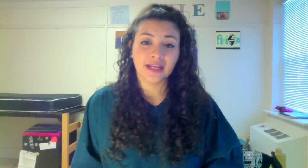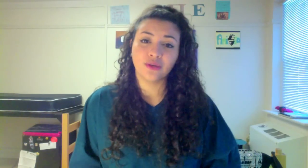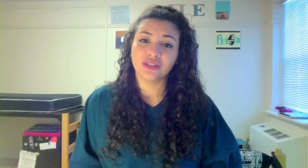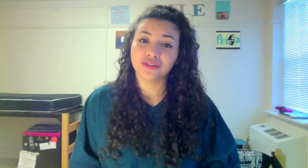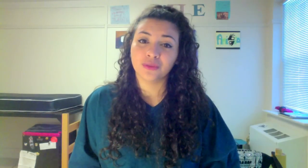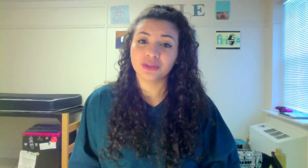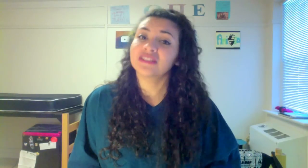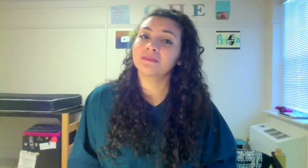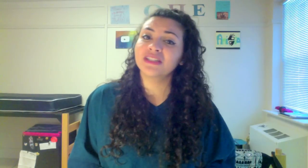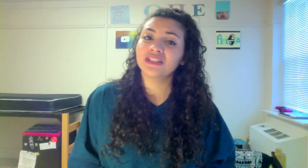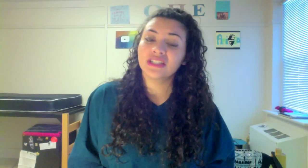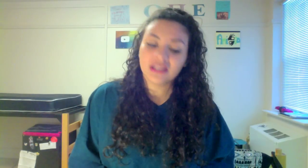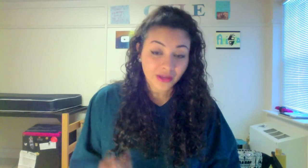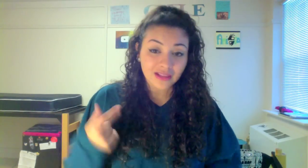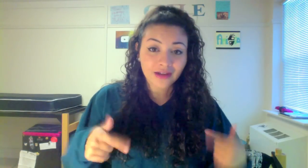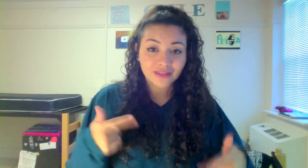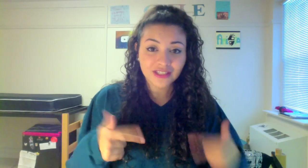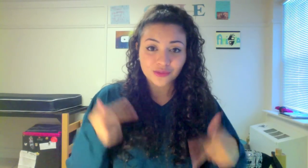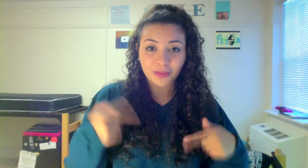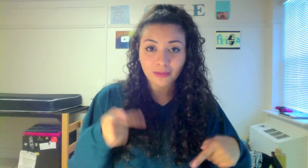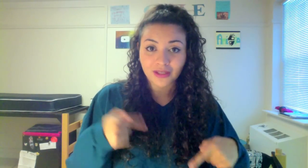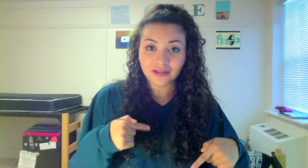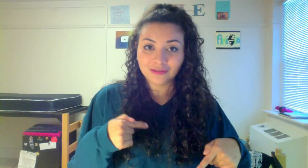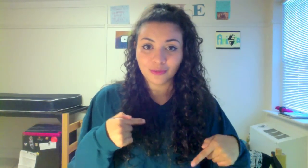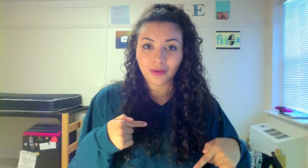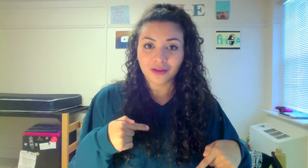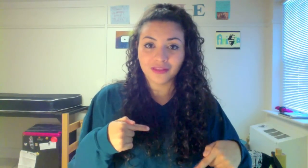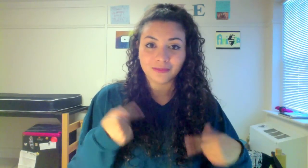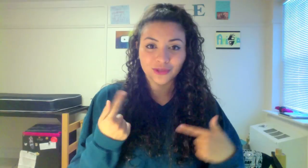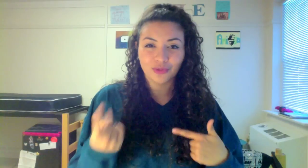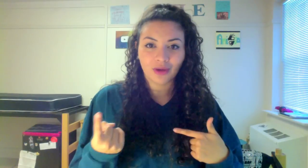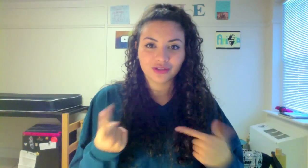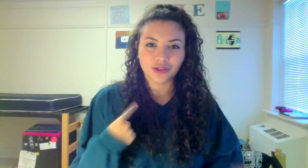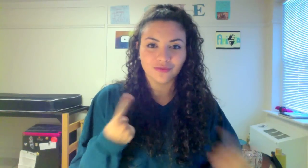noticed from your submission. A lot of these were probably on them. So rewatch your video